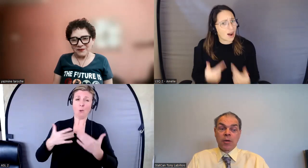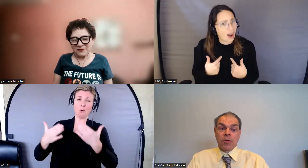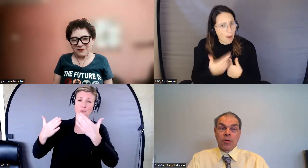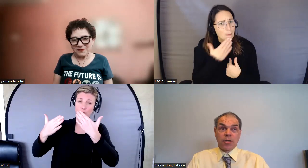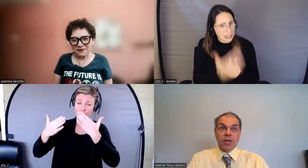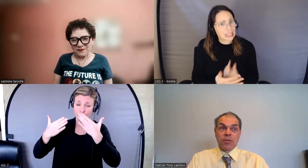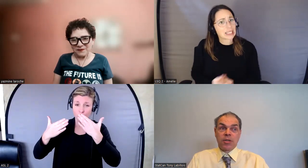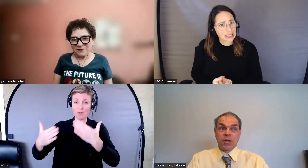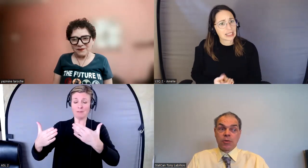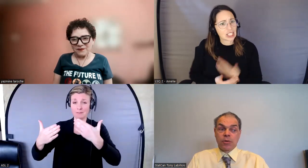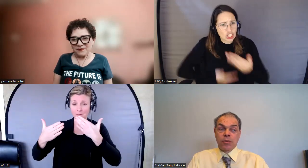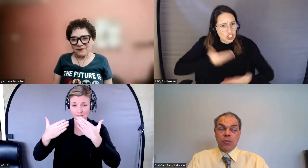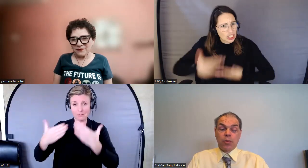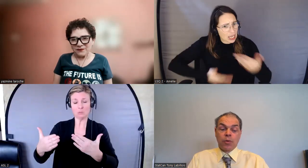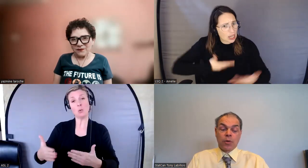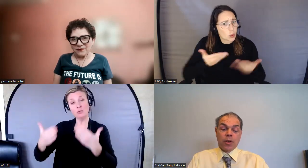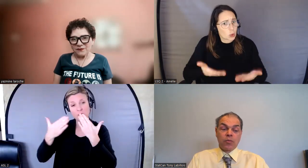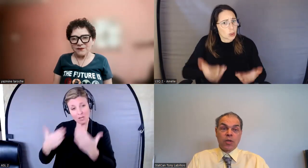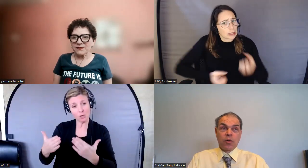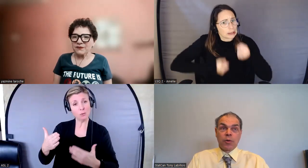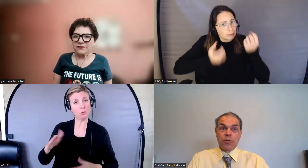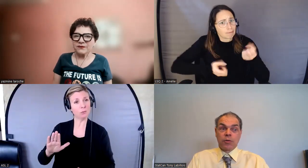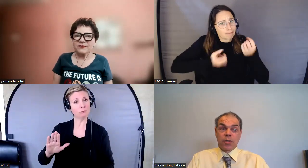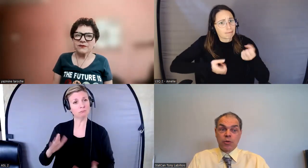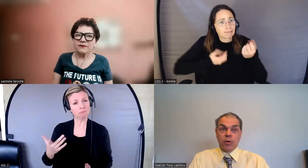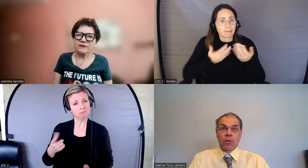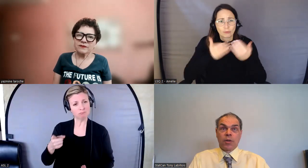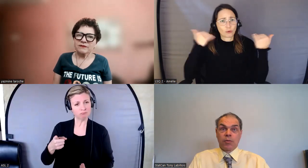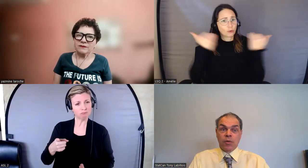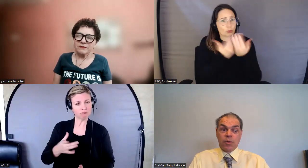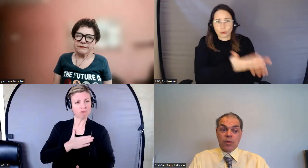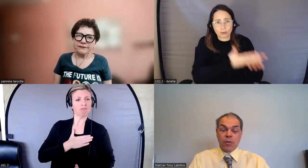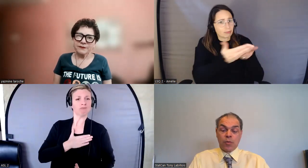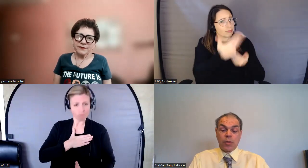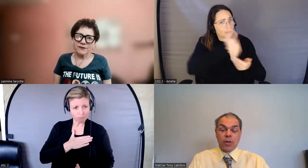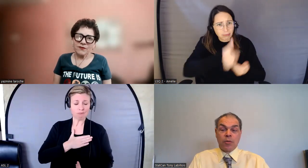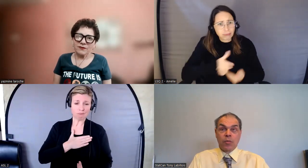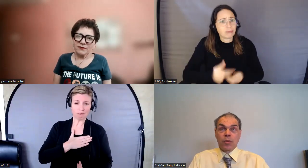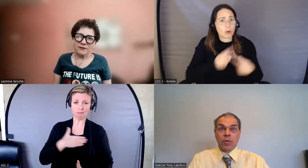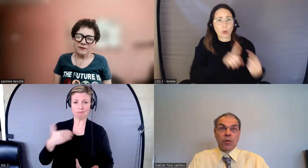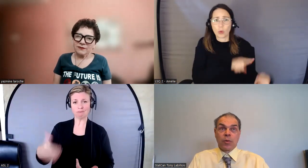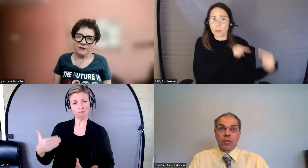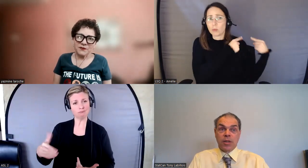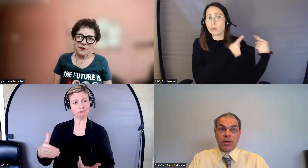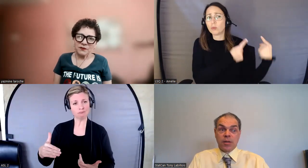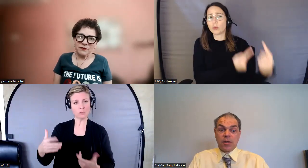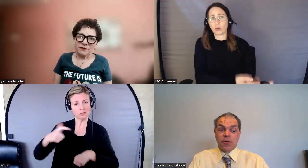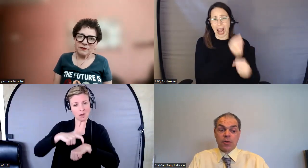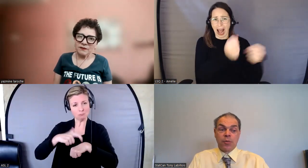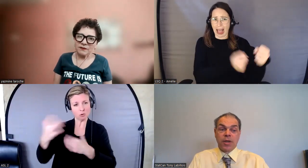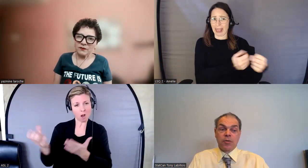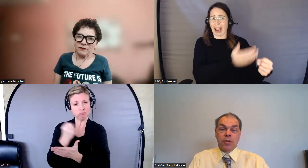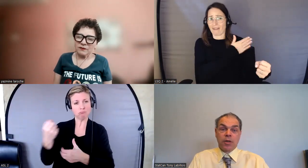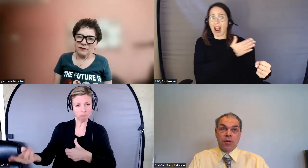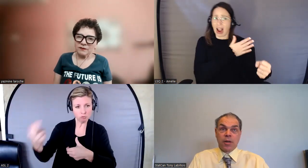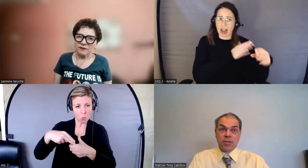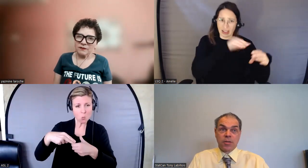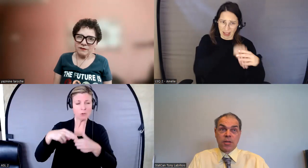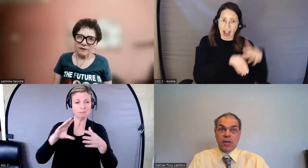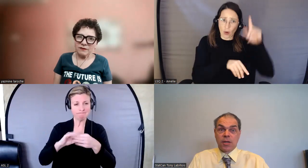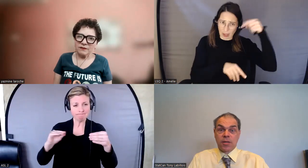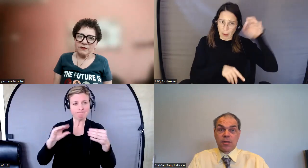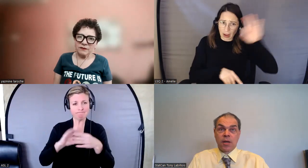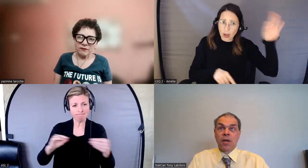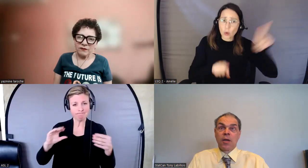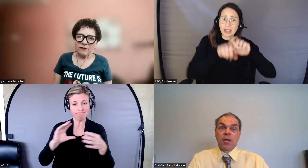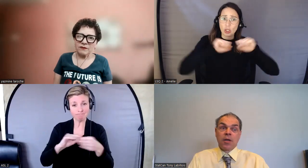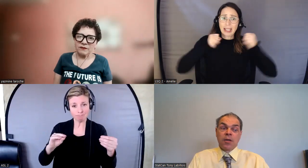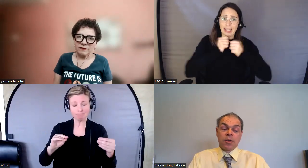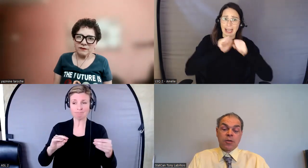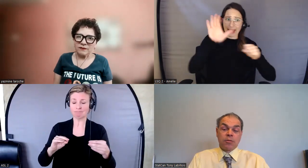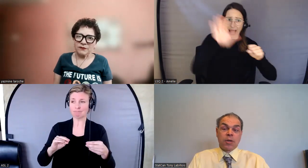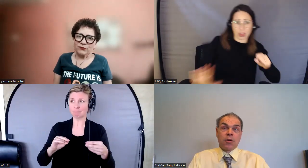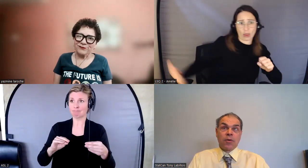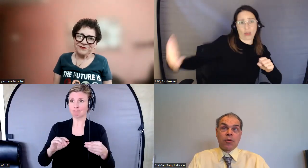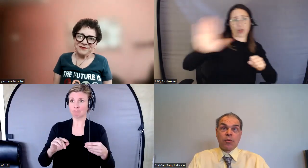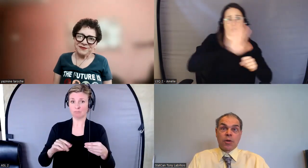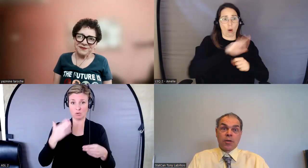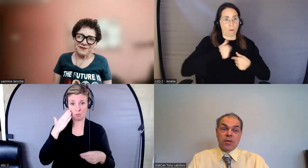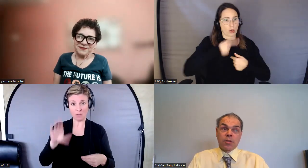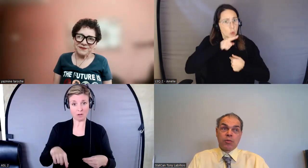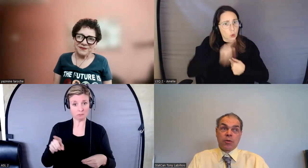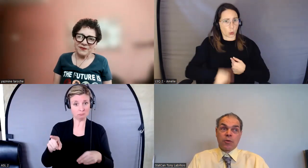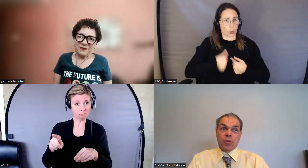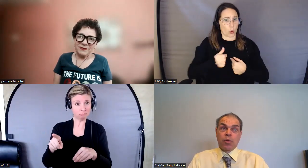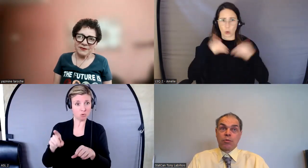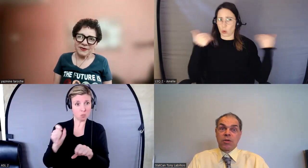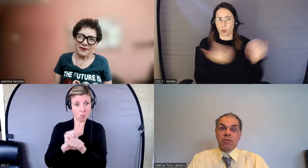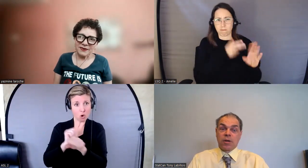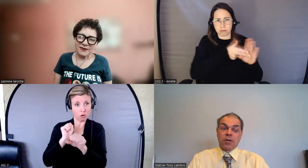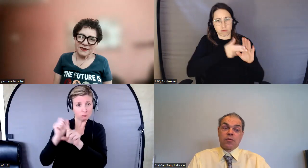um